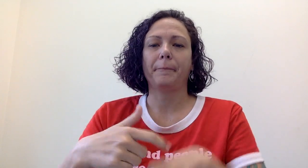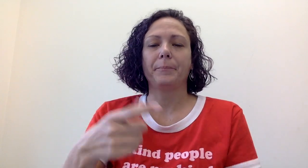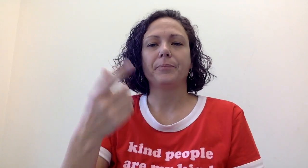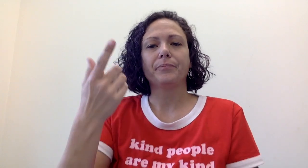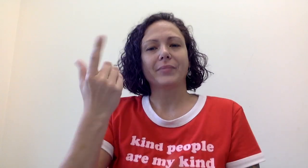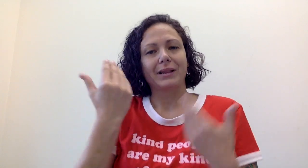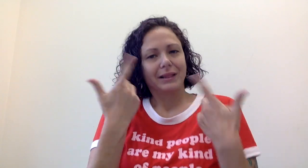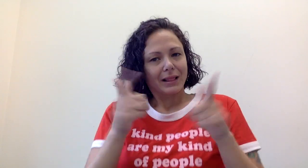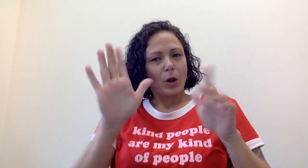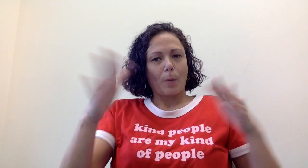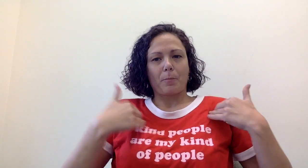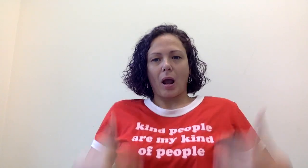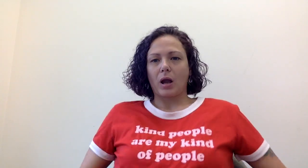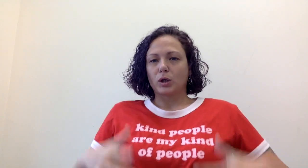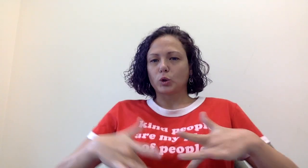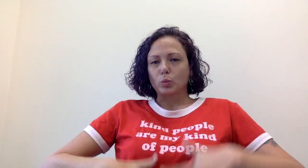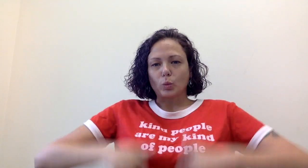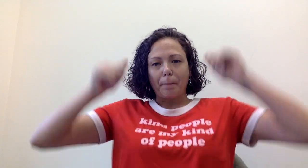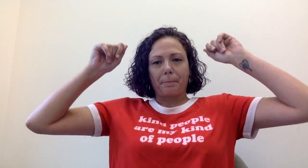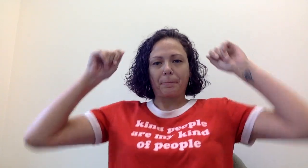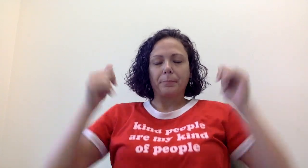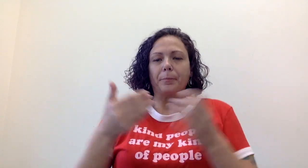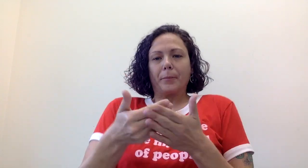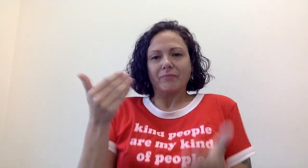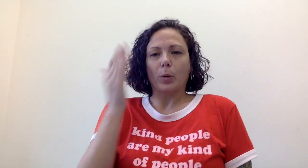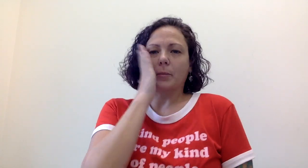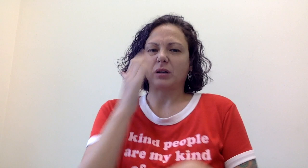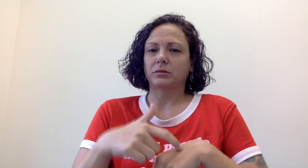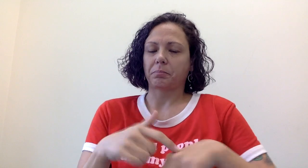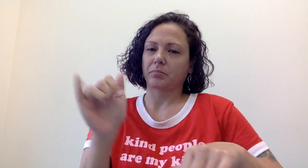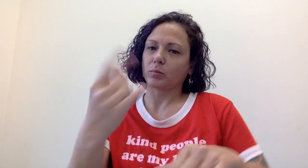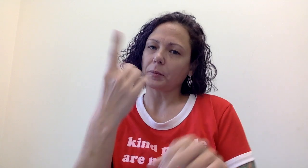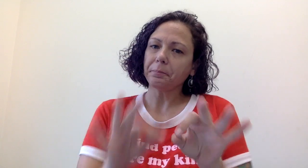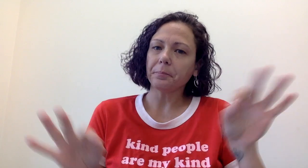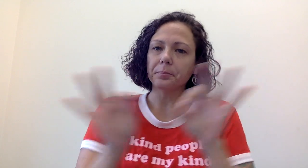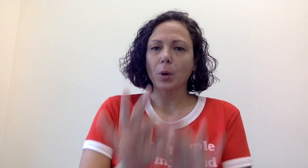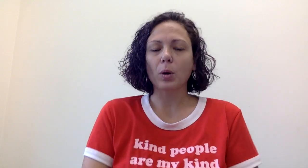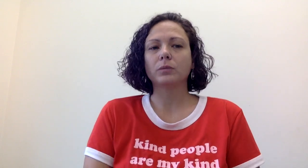You have to let your body empty it's stomach contents before bed, this is important.